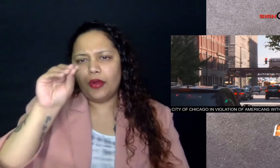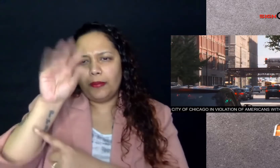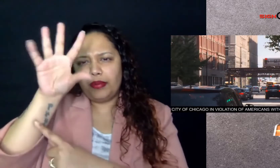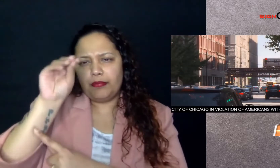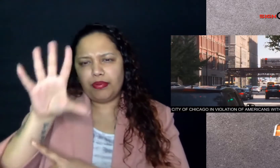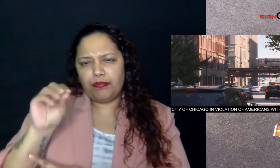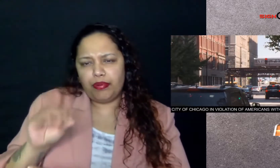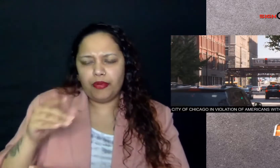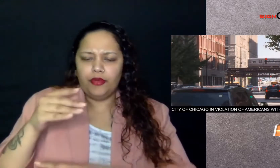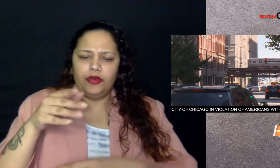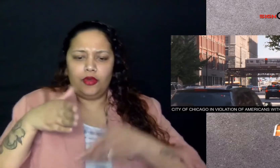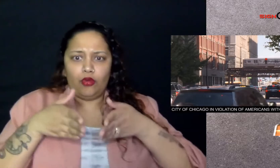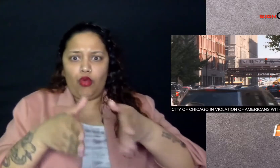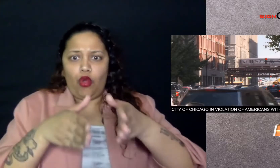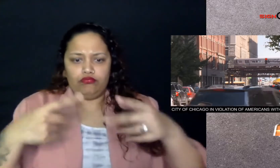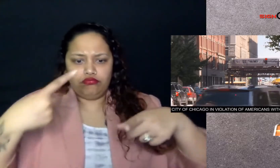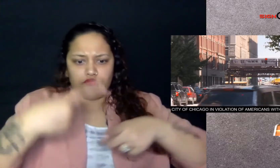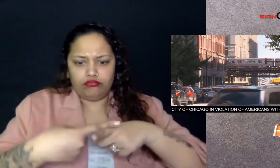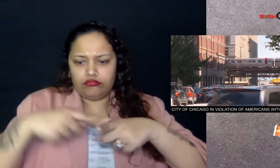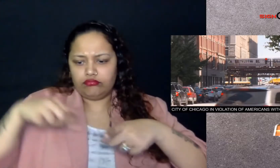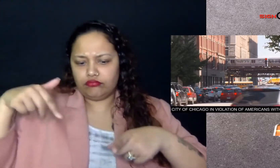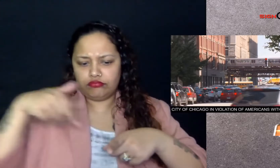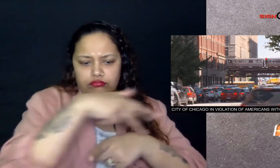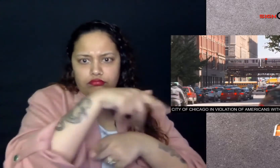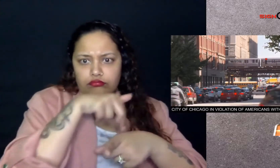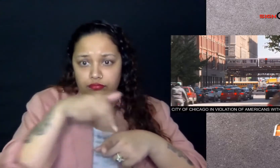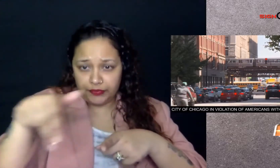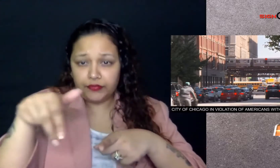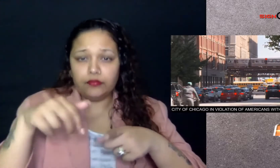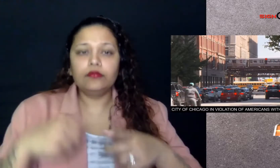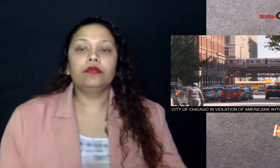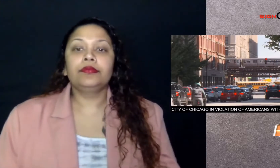or APS at intersections that are